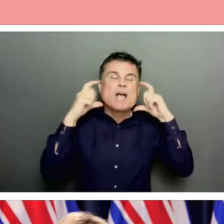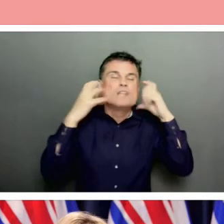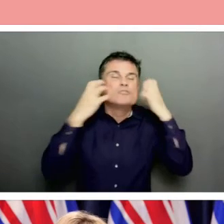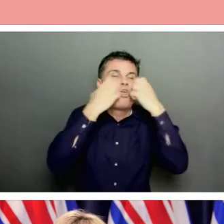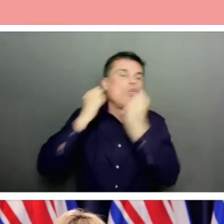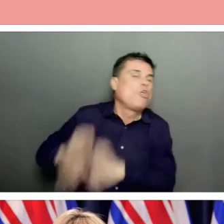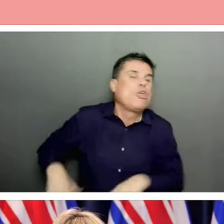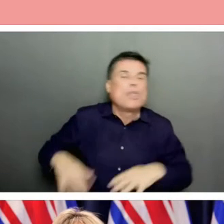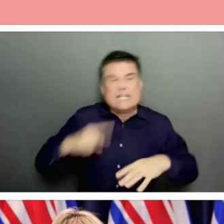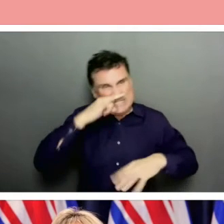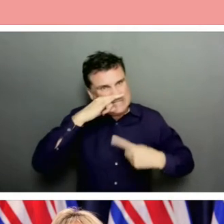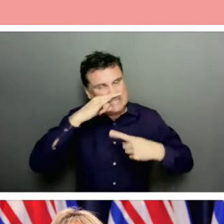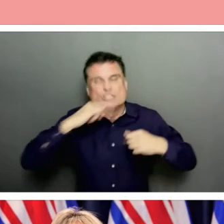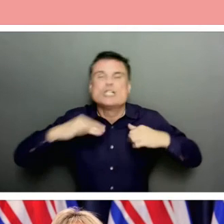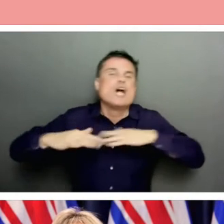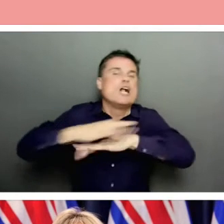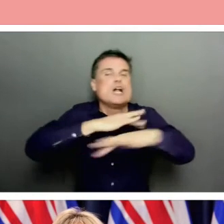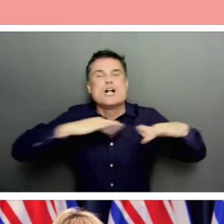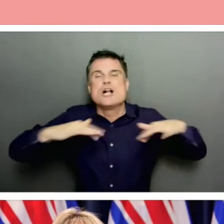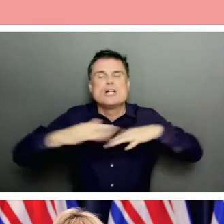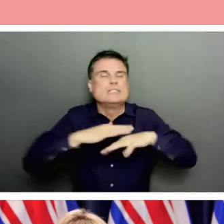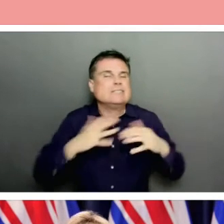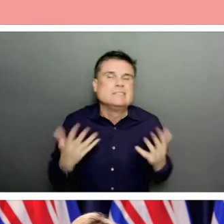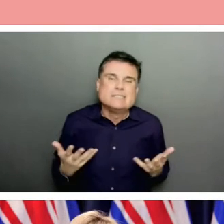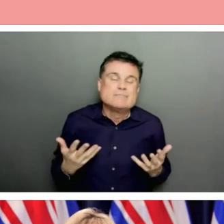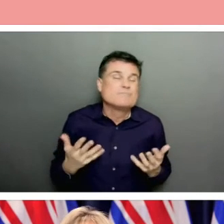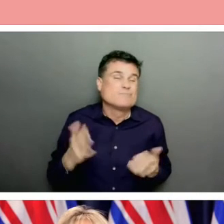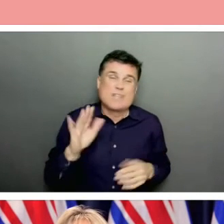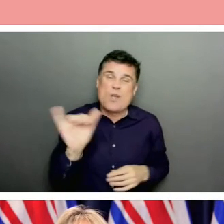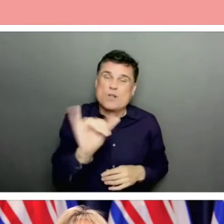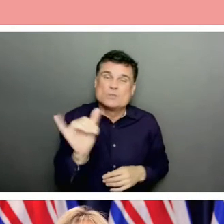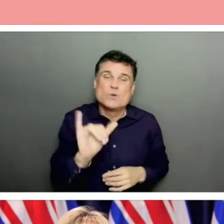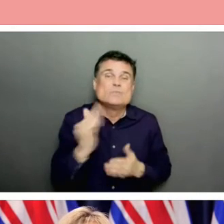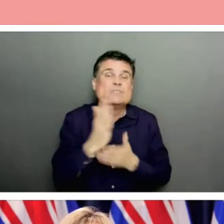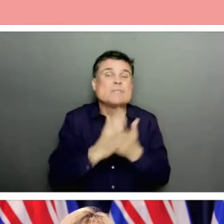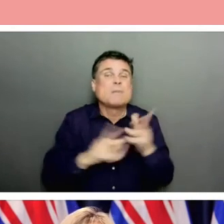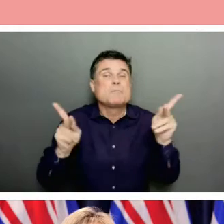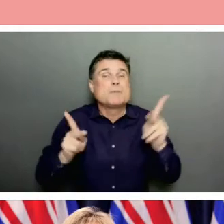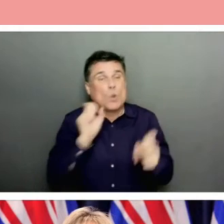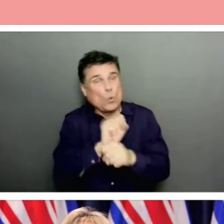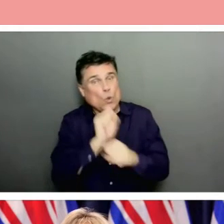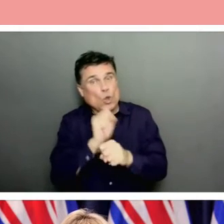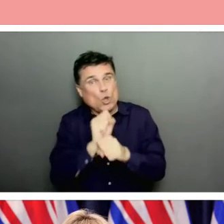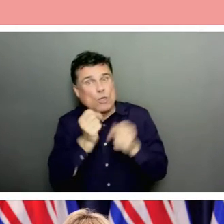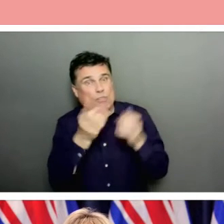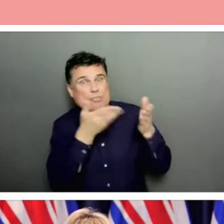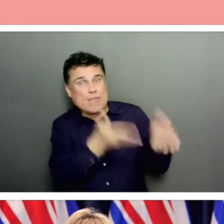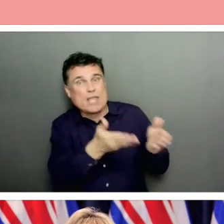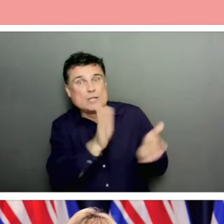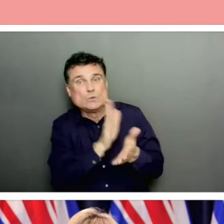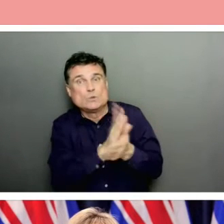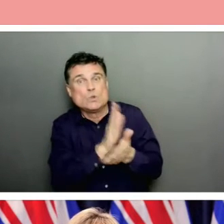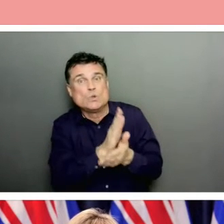the adults in the school system, how do we make sure we have transitioned safely, that the teachers working in